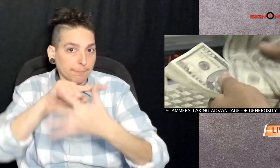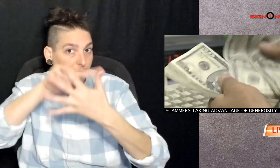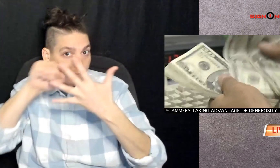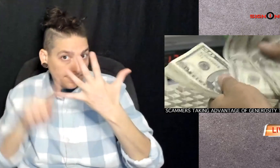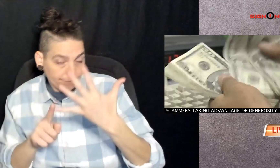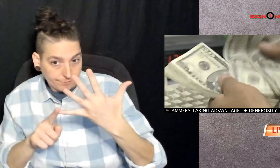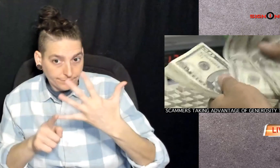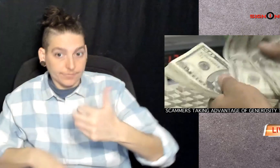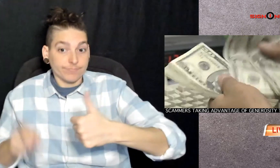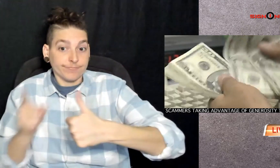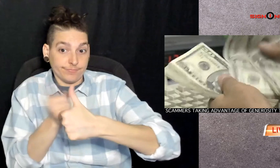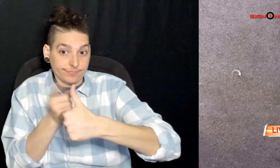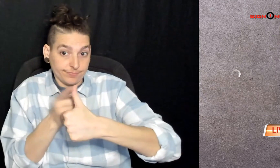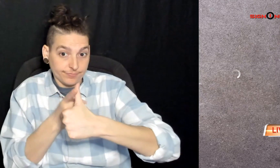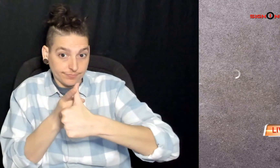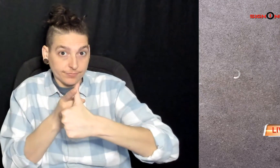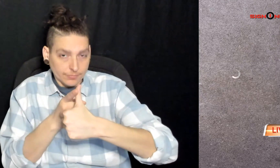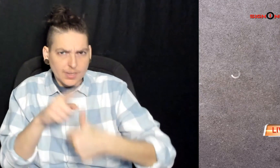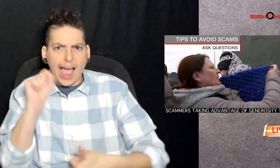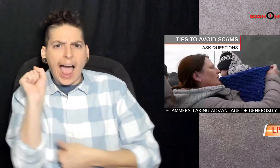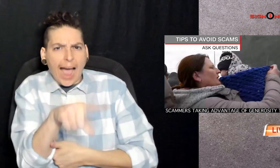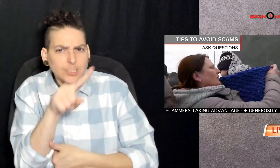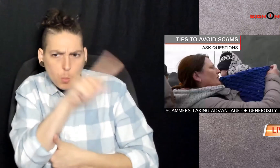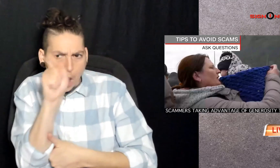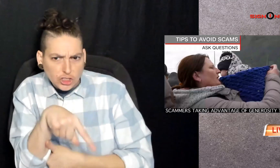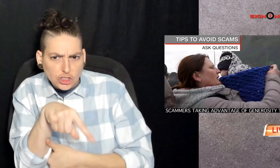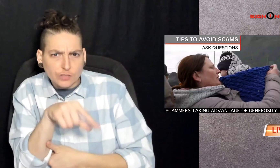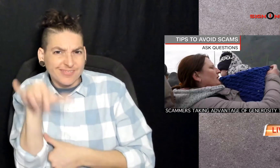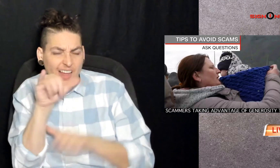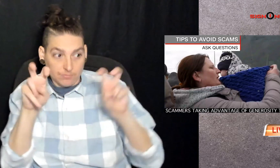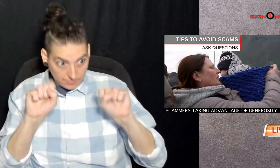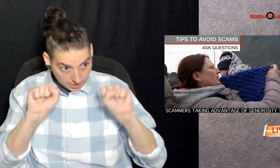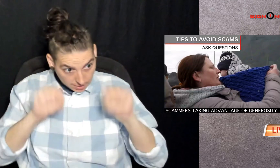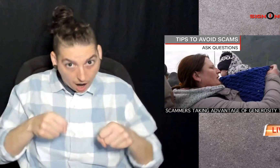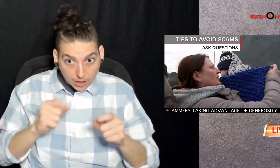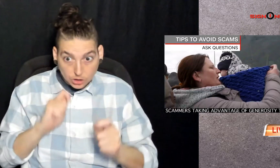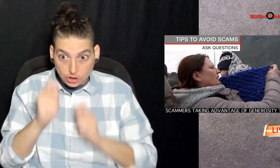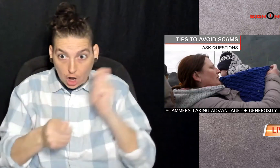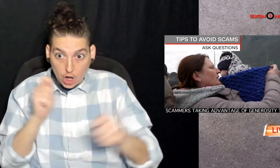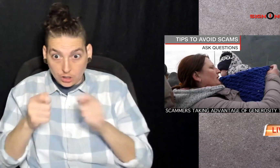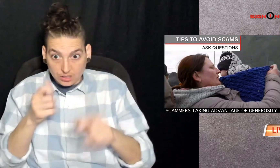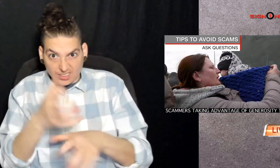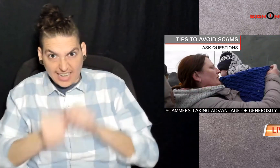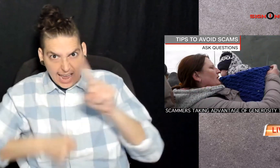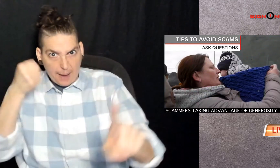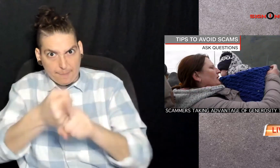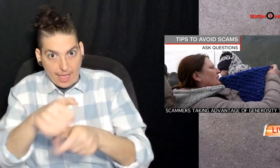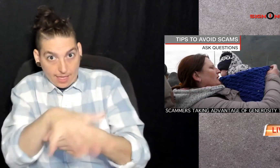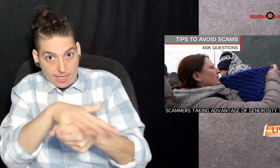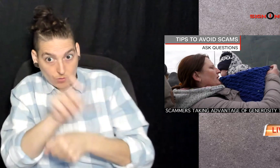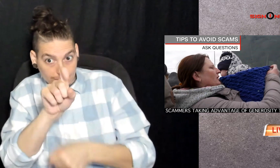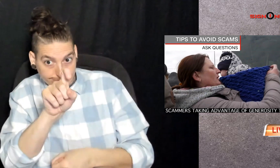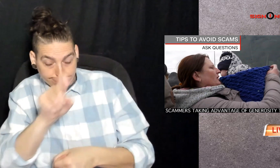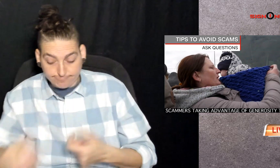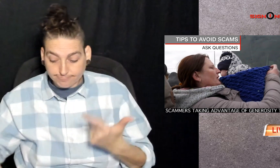here are some tips from the BBB to avoid falling for a scam number one ask questions like can